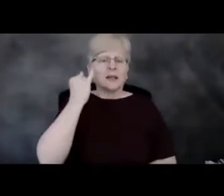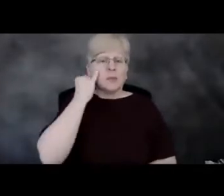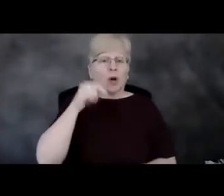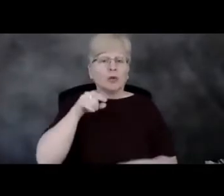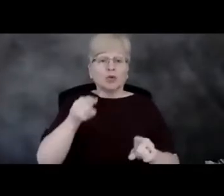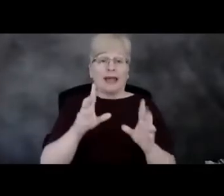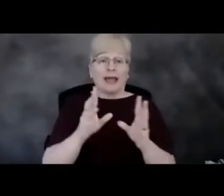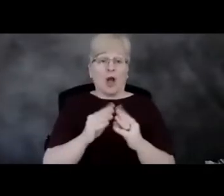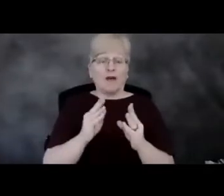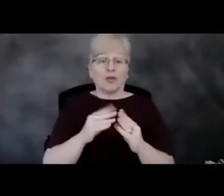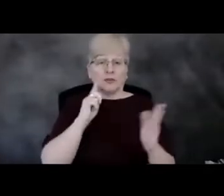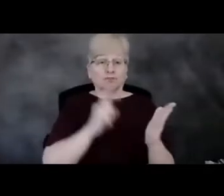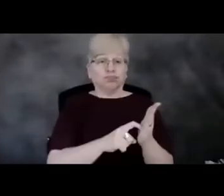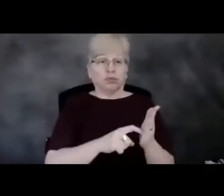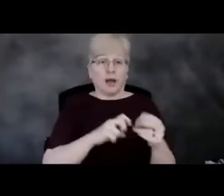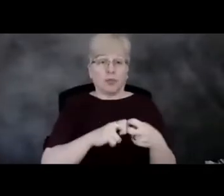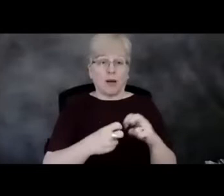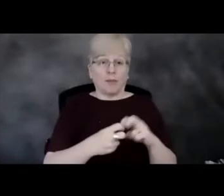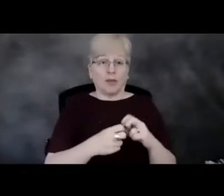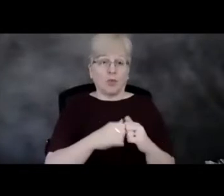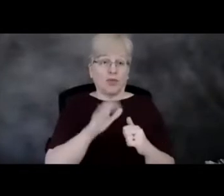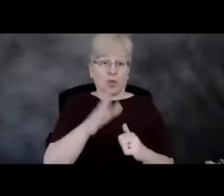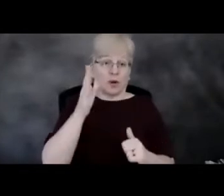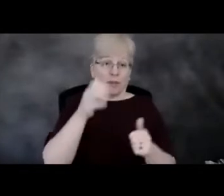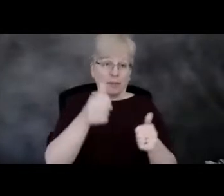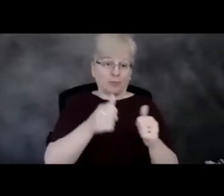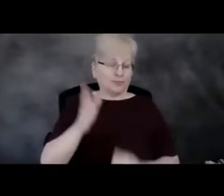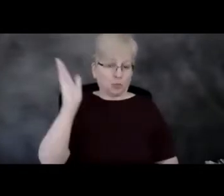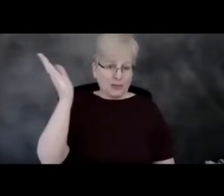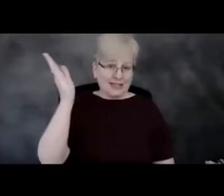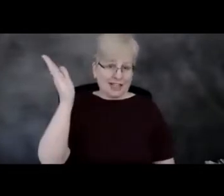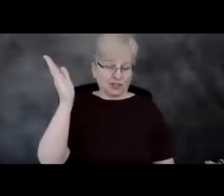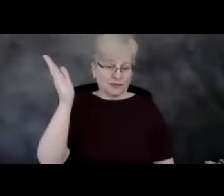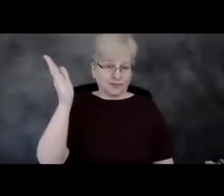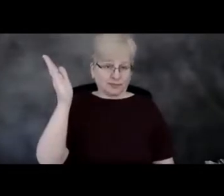poster -- with your presentation 16:50:34 and you want to add something, just